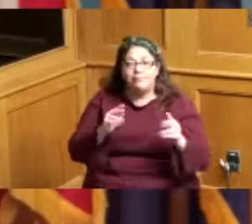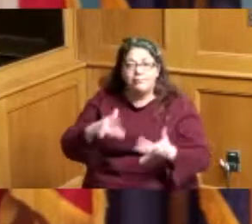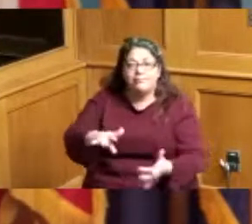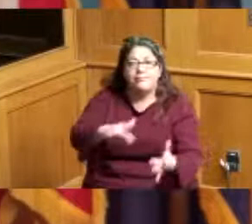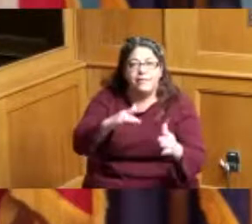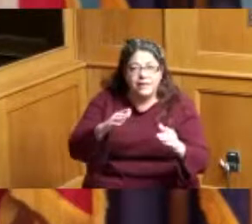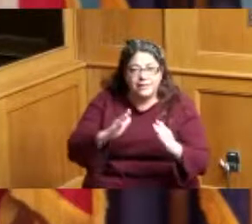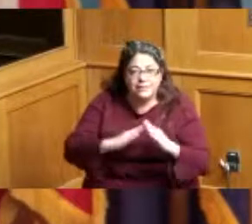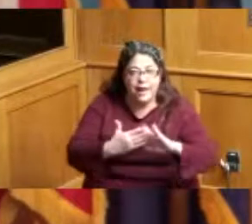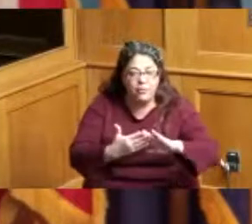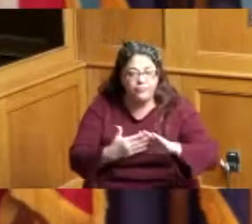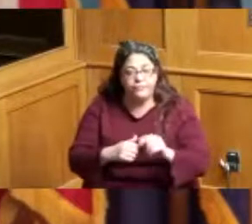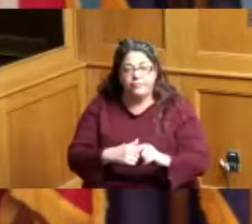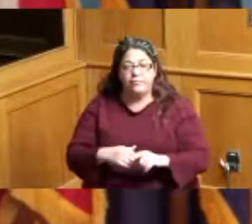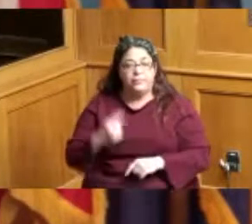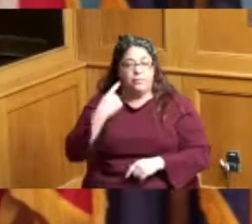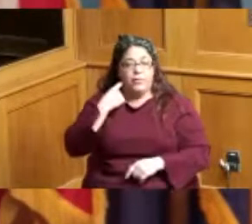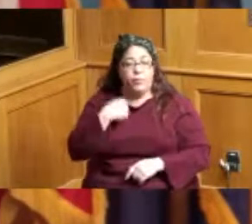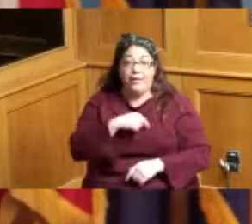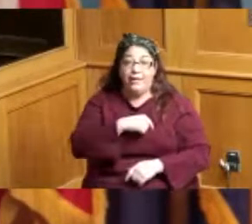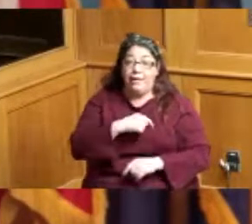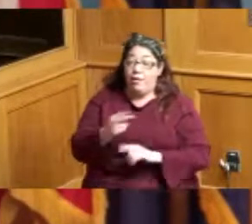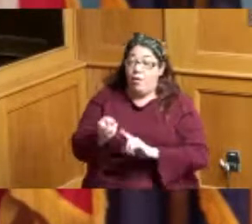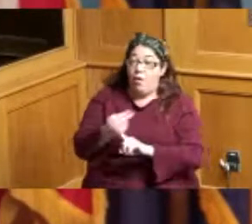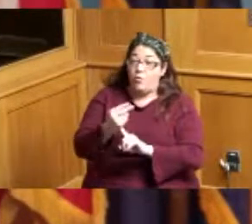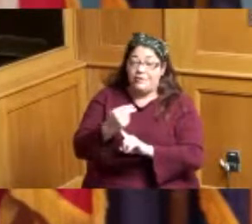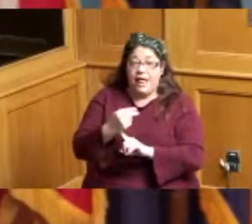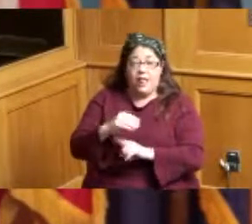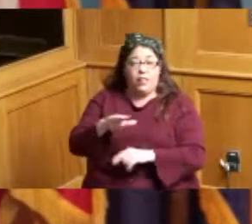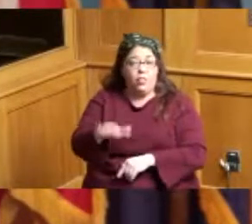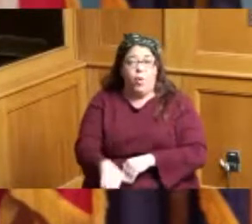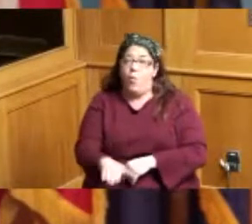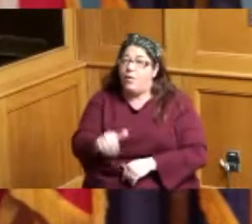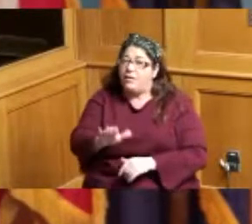when our occupancy of hotels was very very low we had the lowest in the country